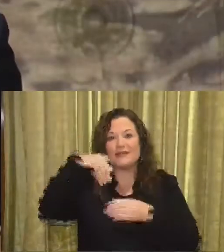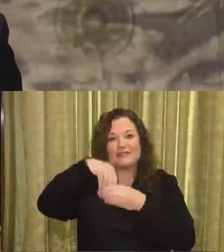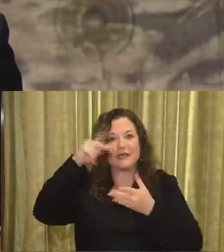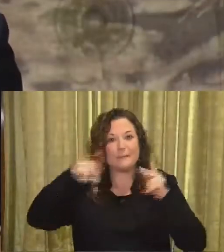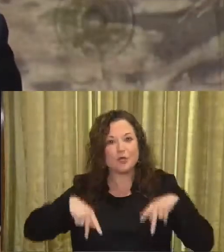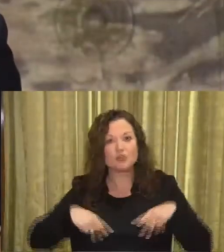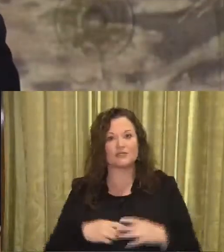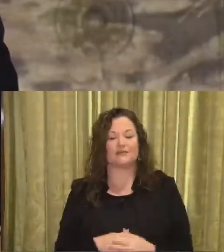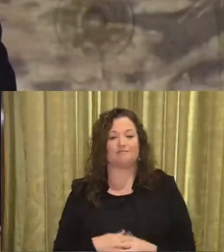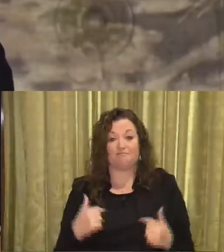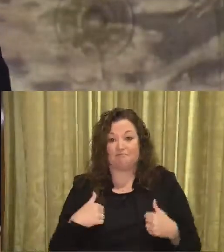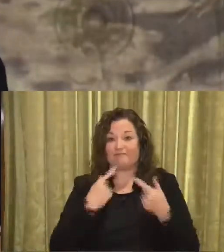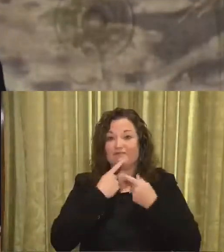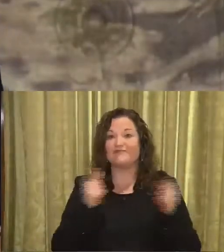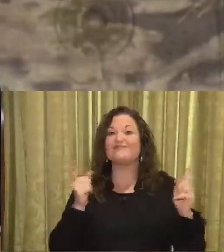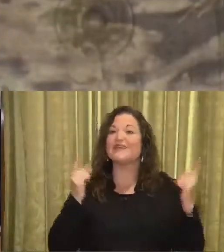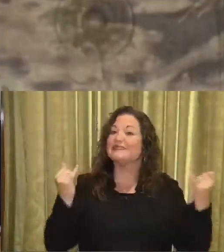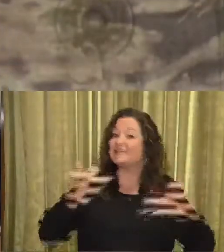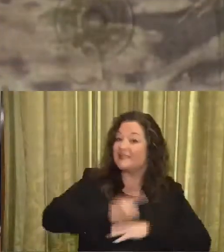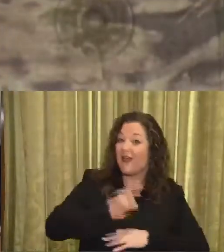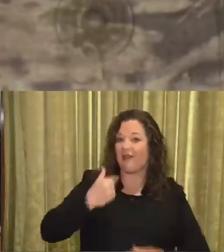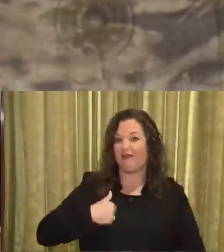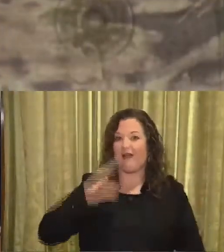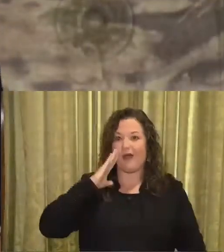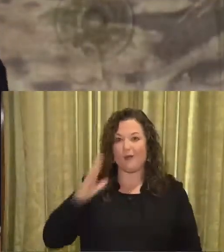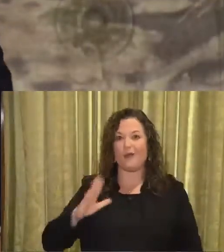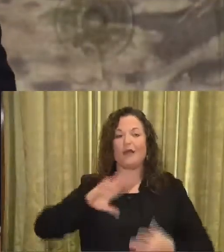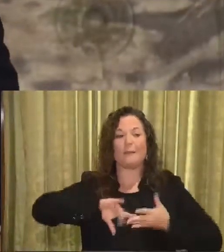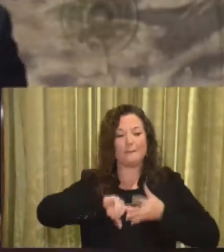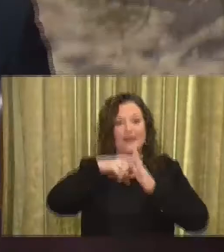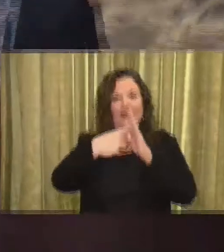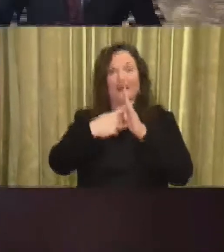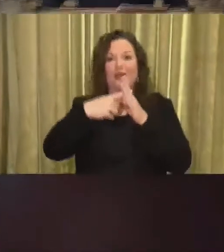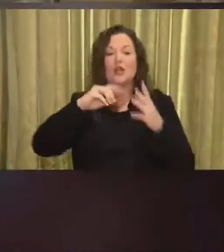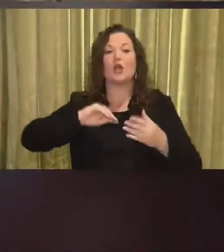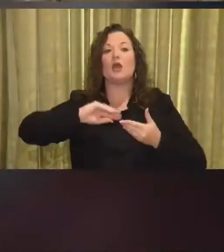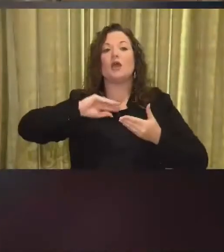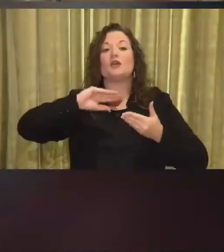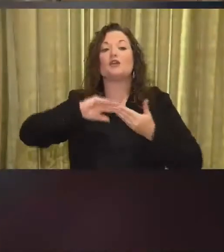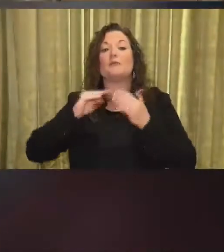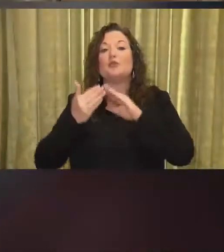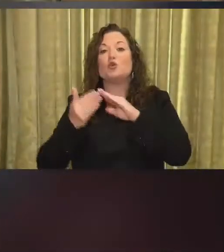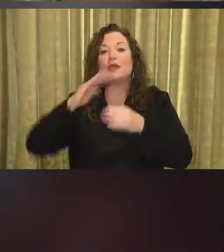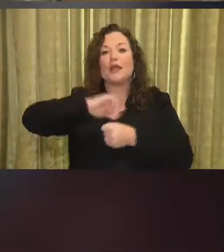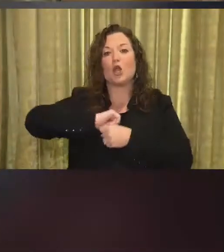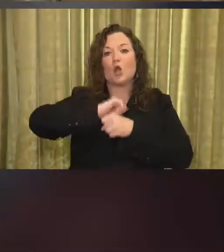And so I'm announcing today that I will begin community COVID conversations and